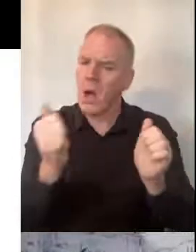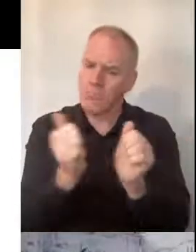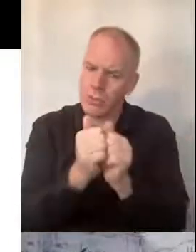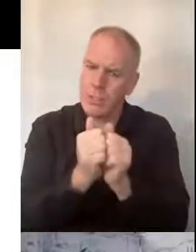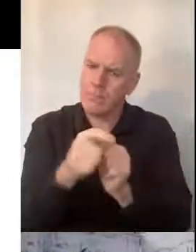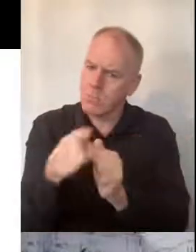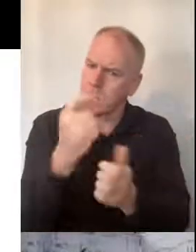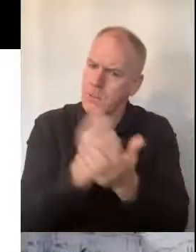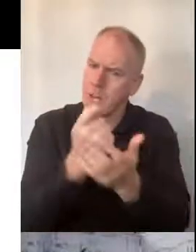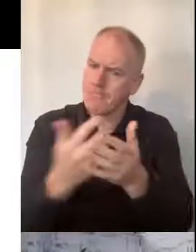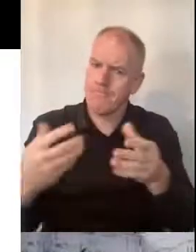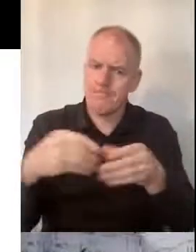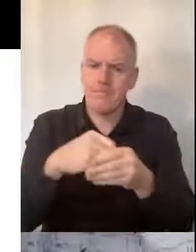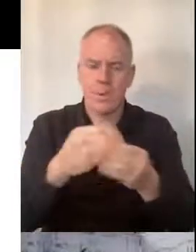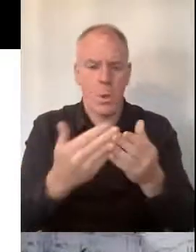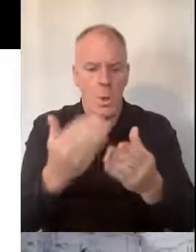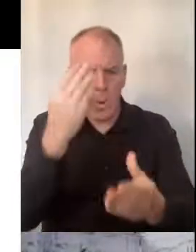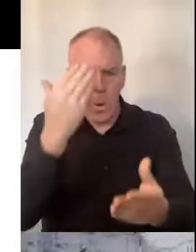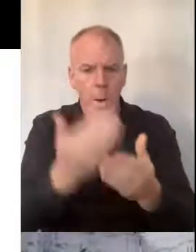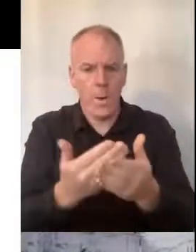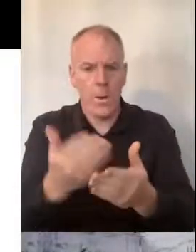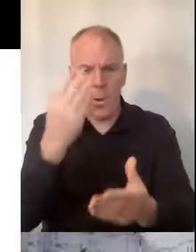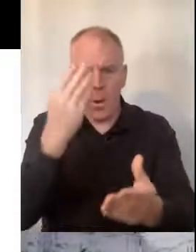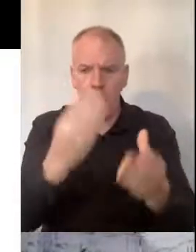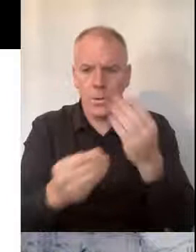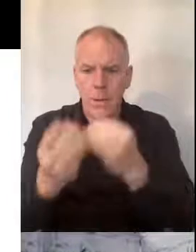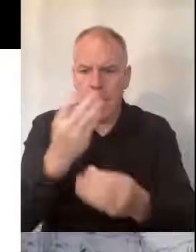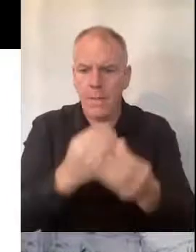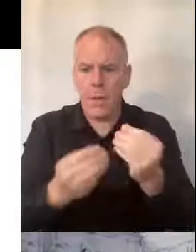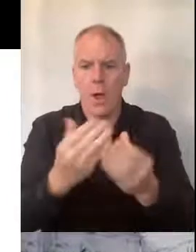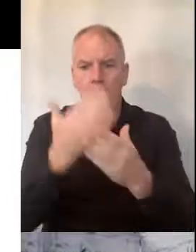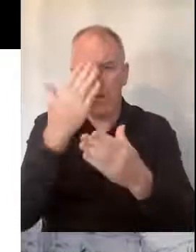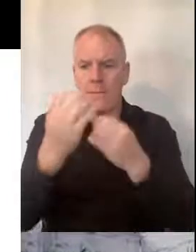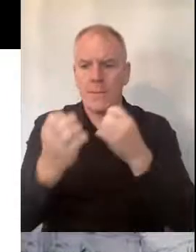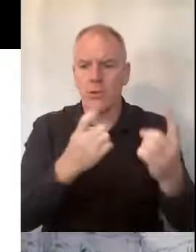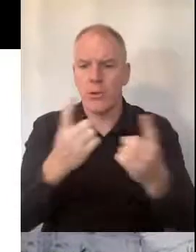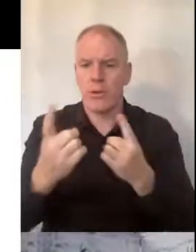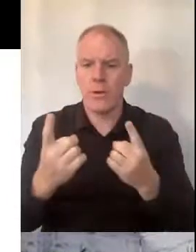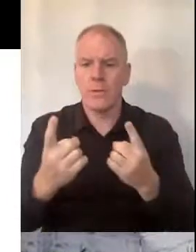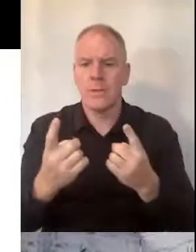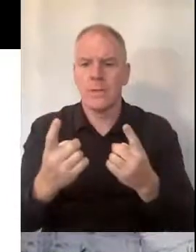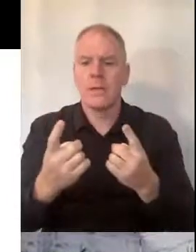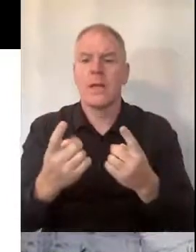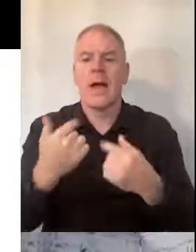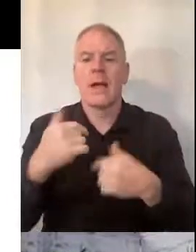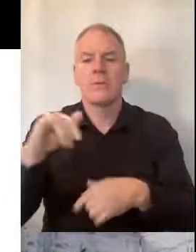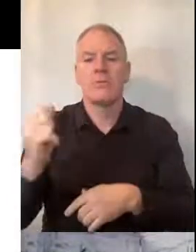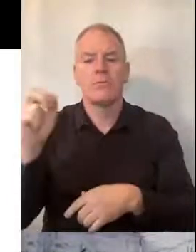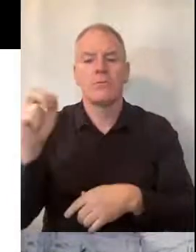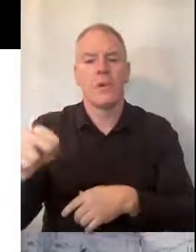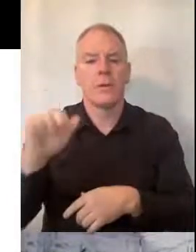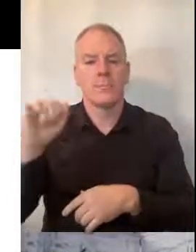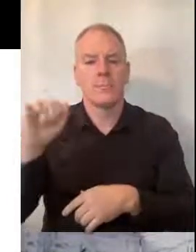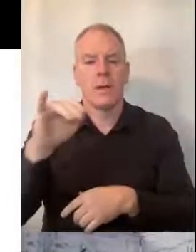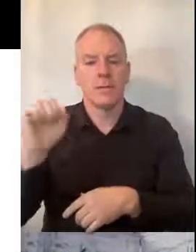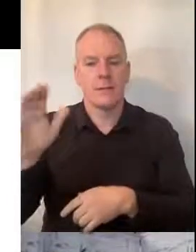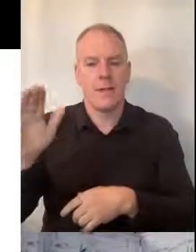time to learn to learn together, to learn from one another. I just want to say thank you and of course to John, who's our ISL interpreter today.